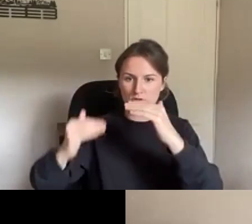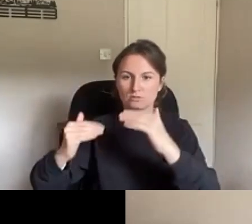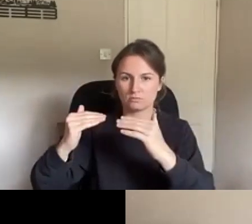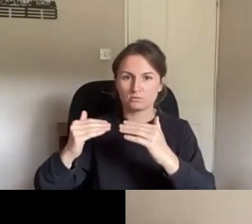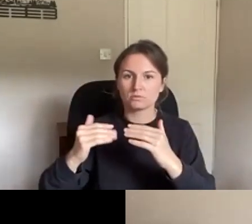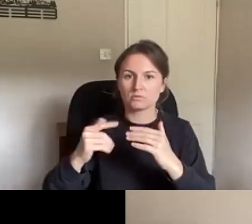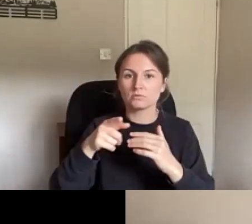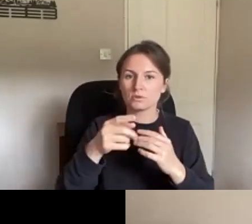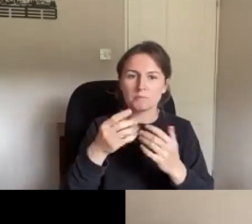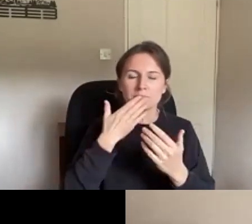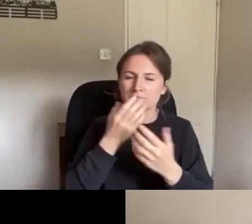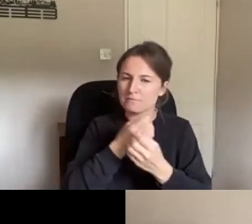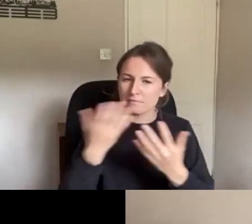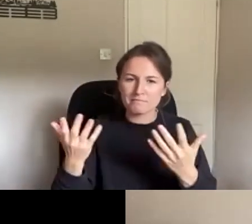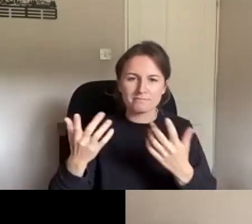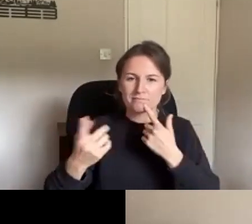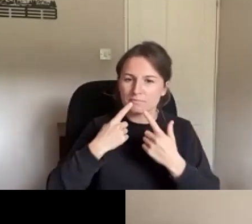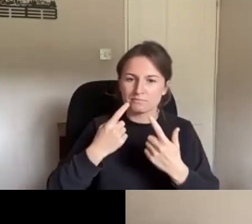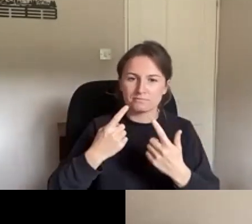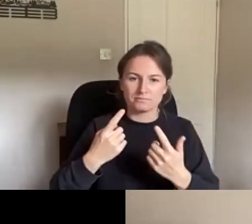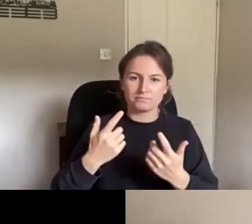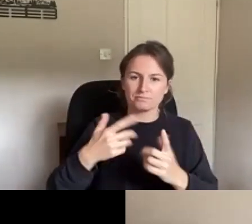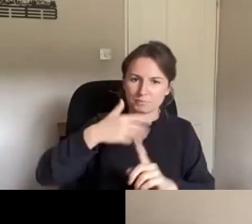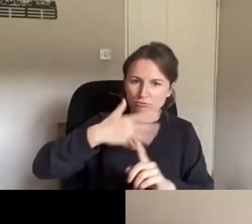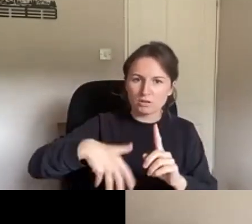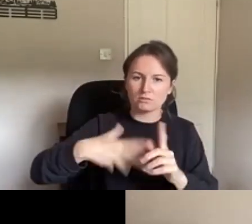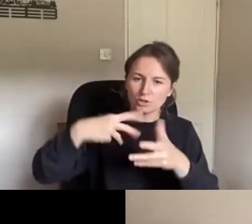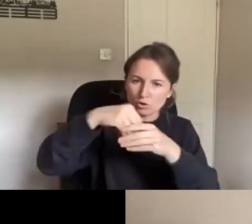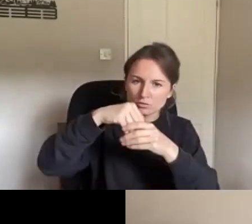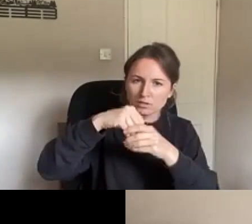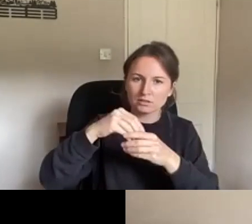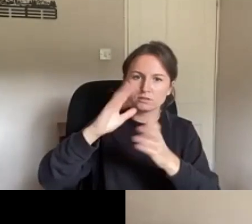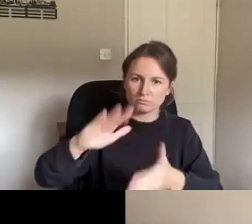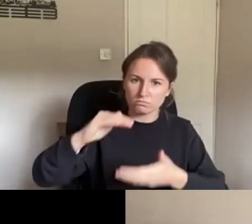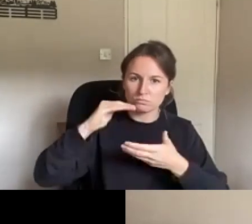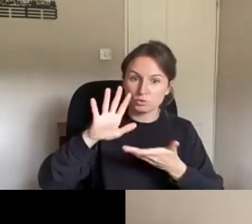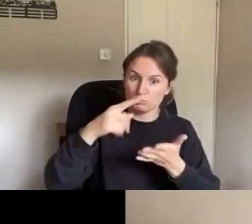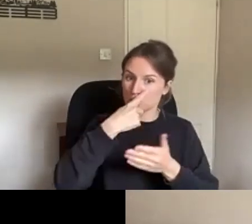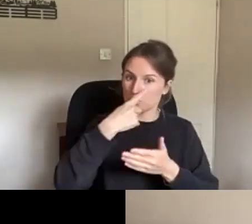as much details as possible for us to fully understand why this project was impactful for you,